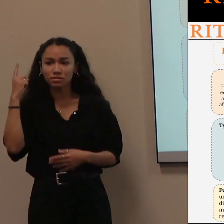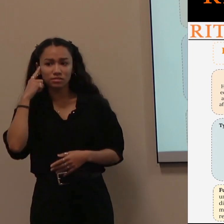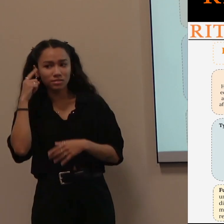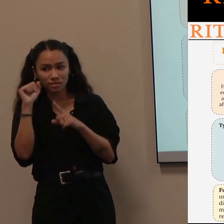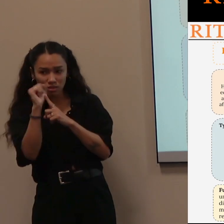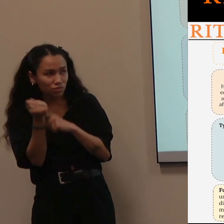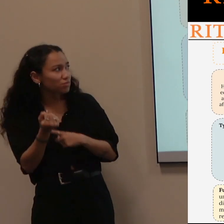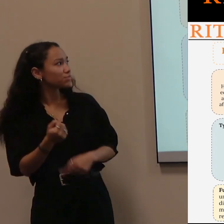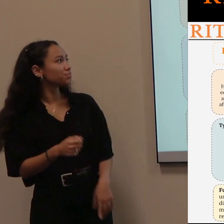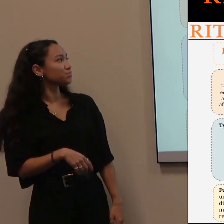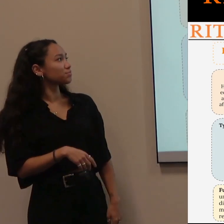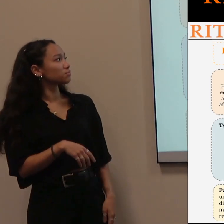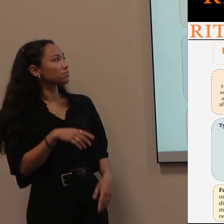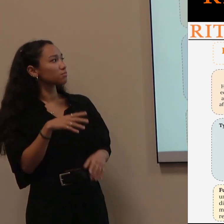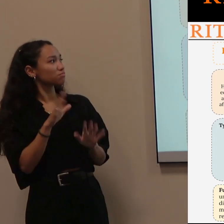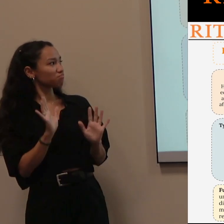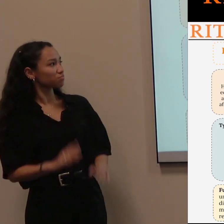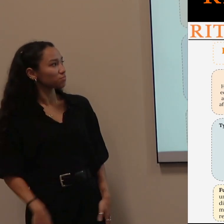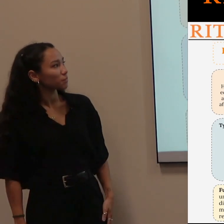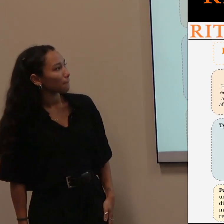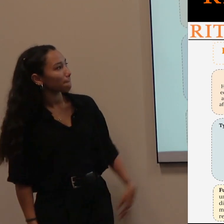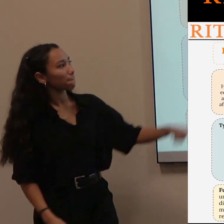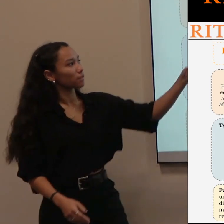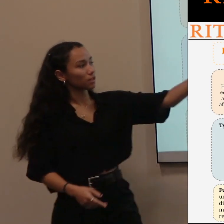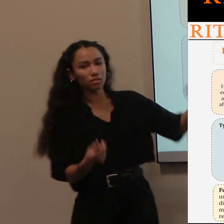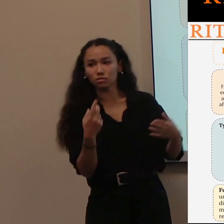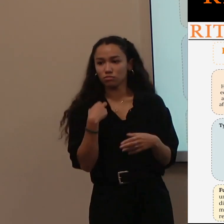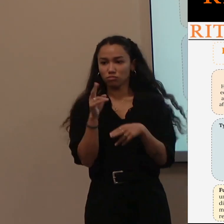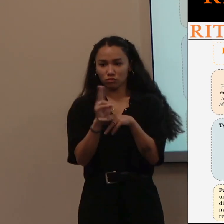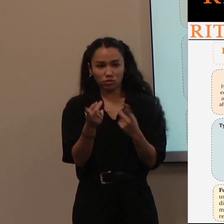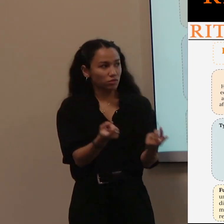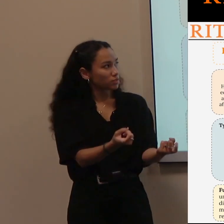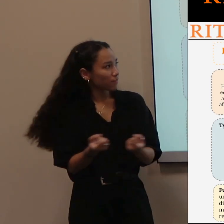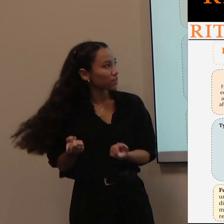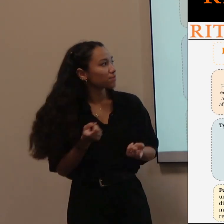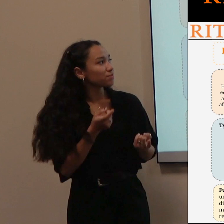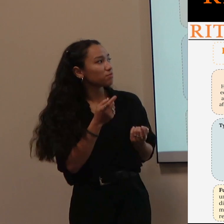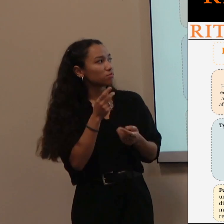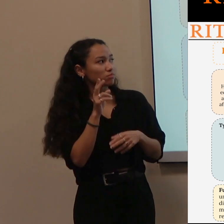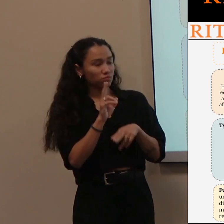What was their socialization like in their situations that they experienced? The methodology that